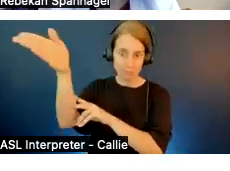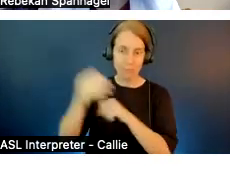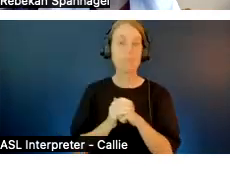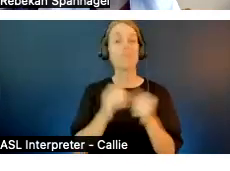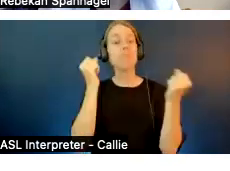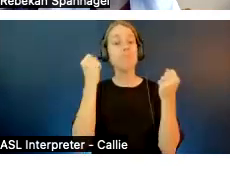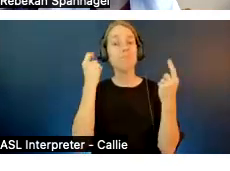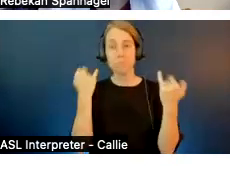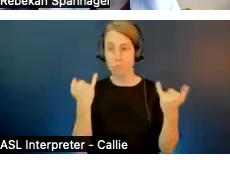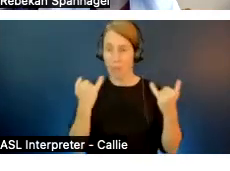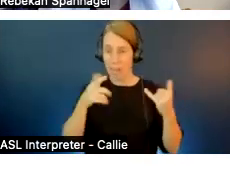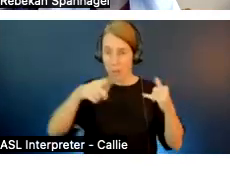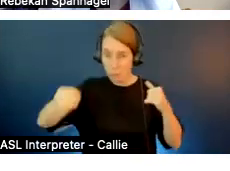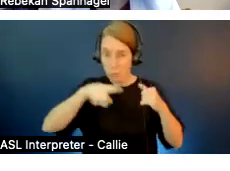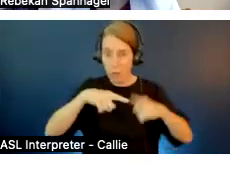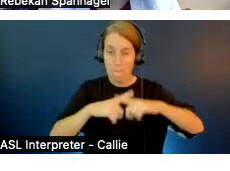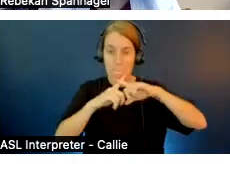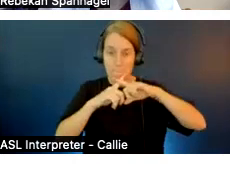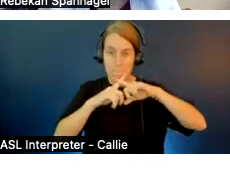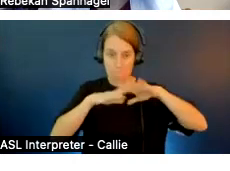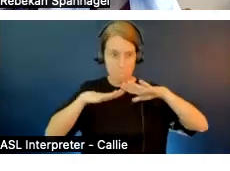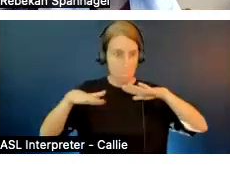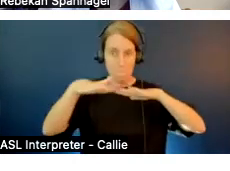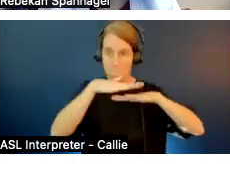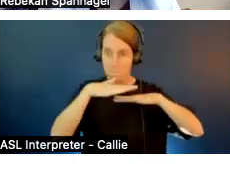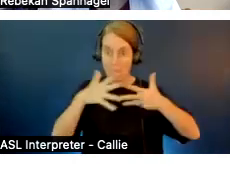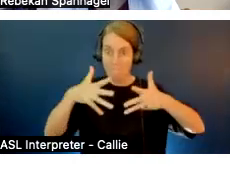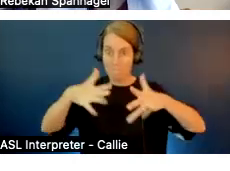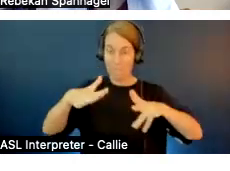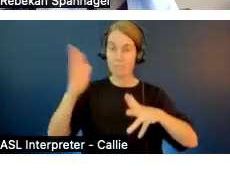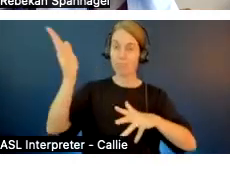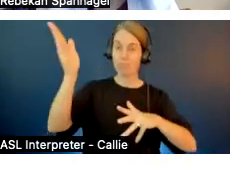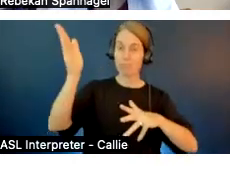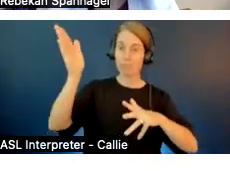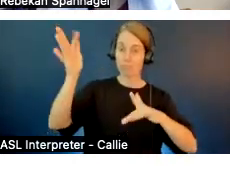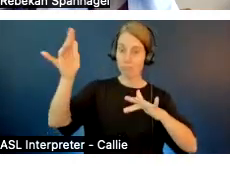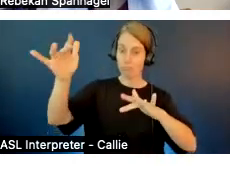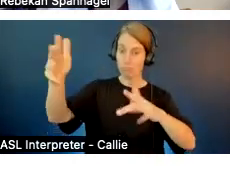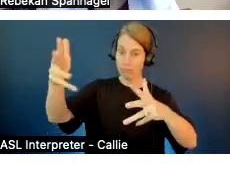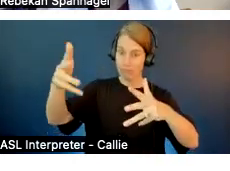of this session if you have a question feel free to type it into the chat box or raise your hand